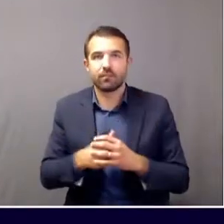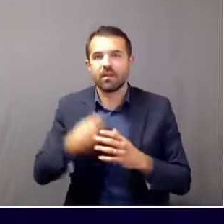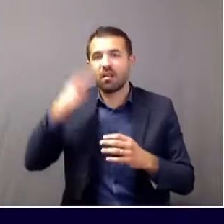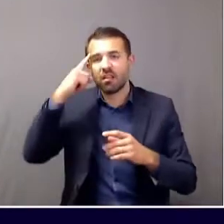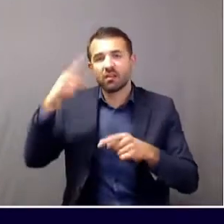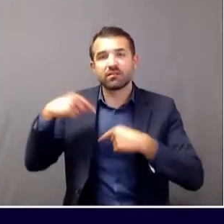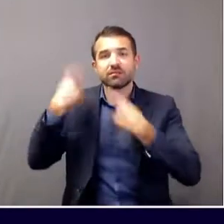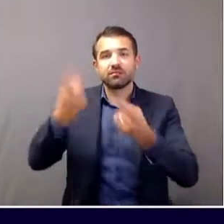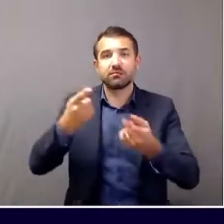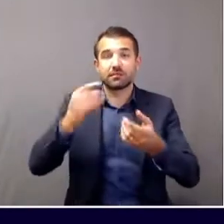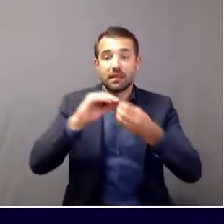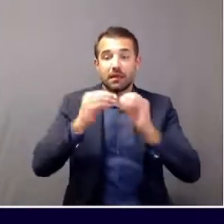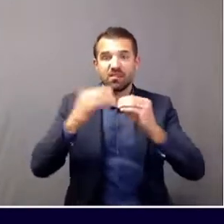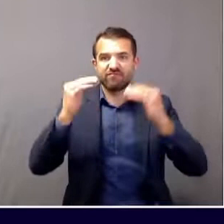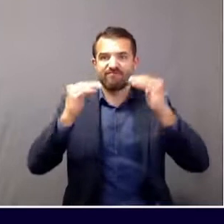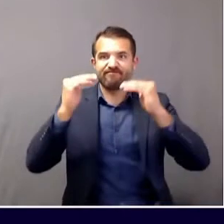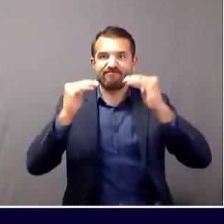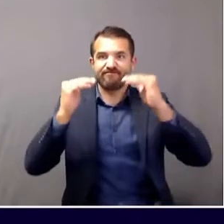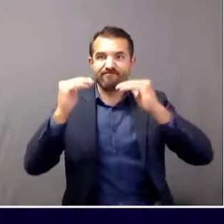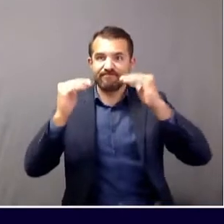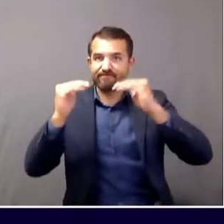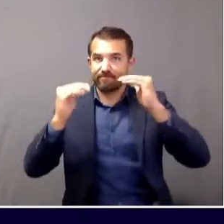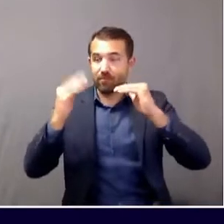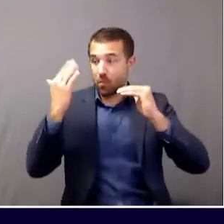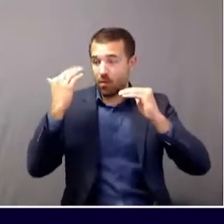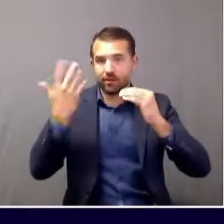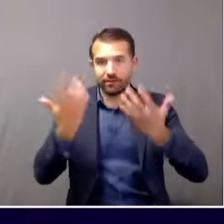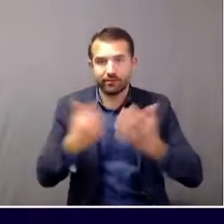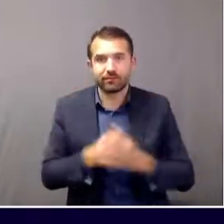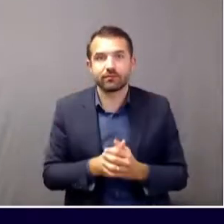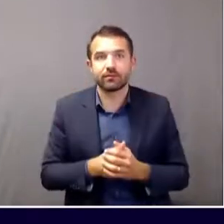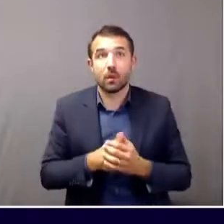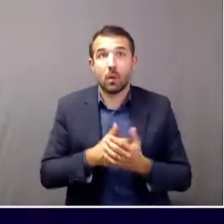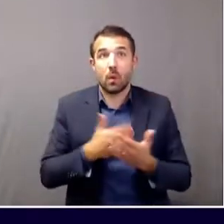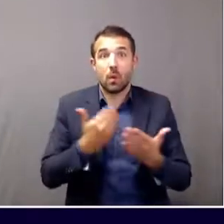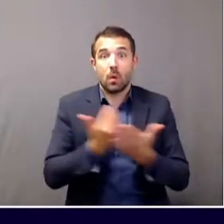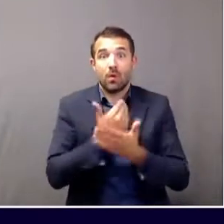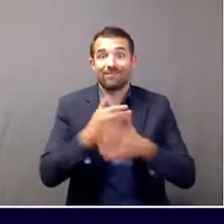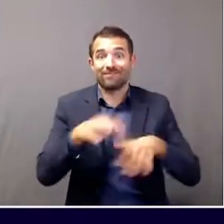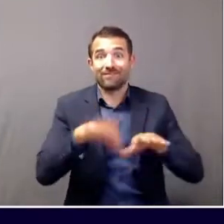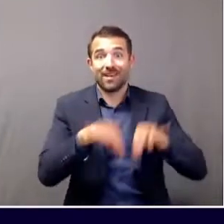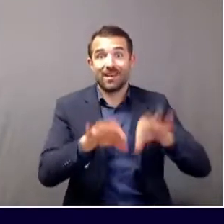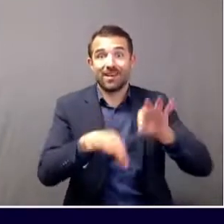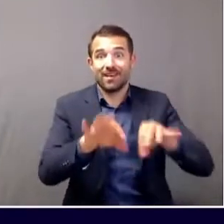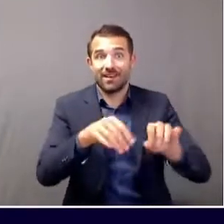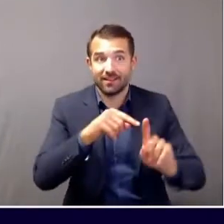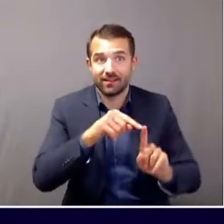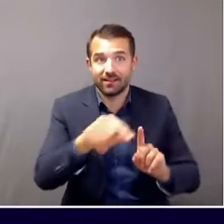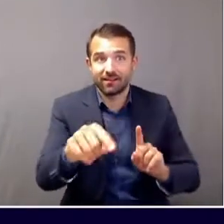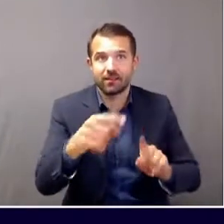number of new cases that we had